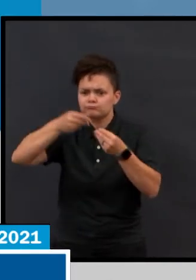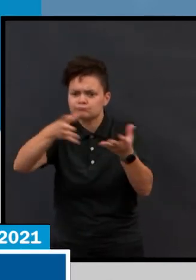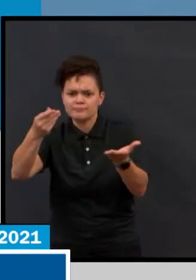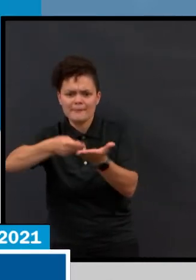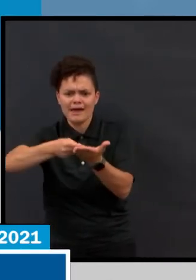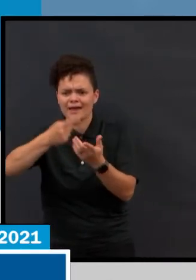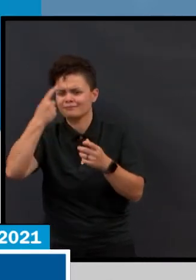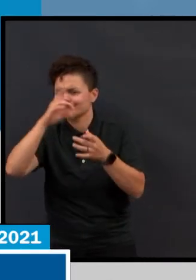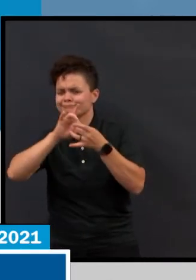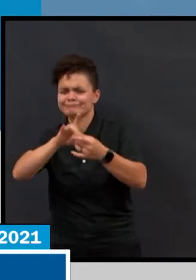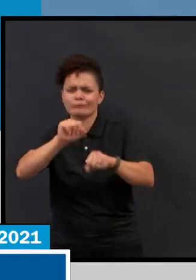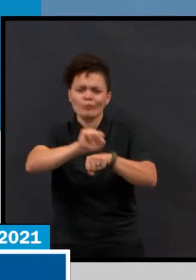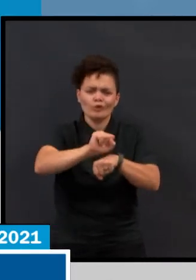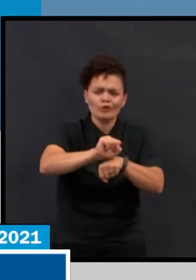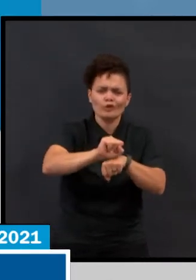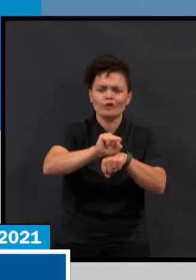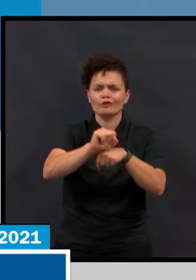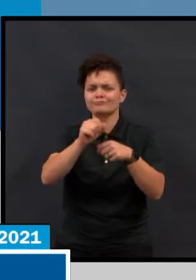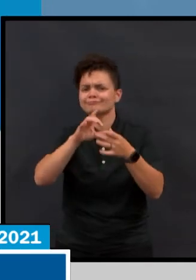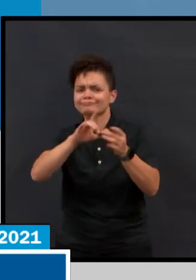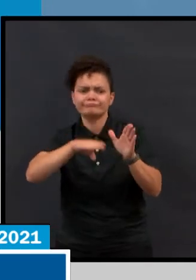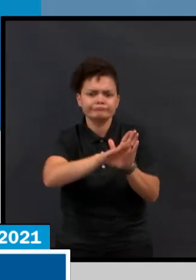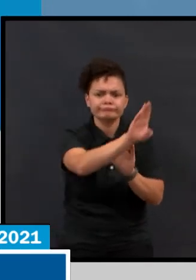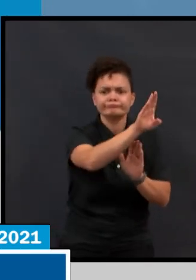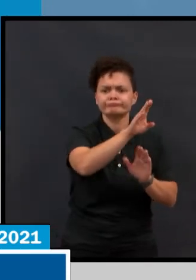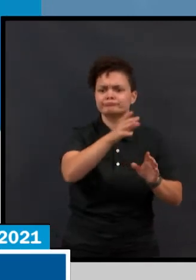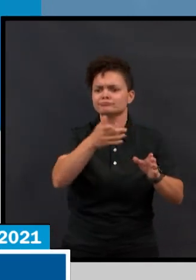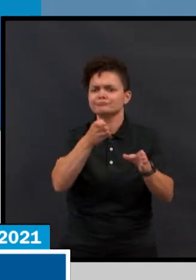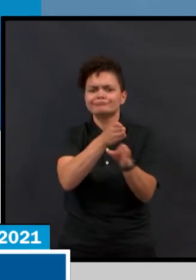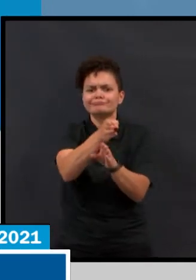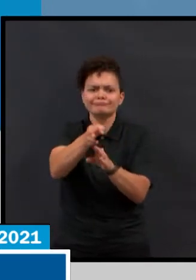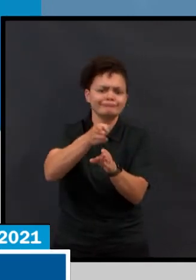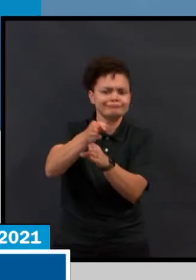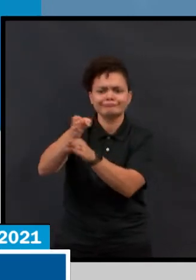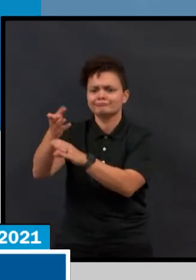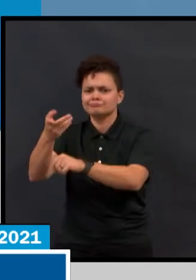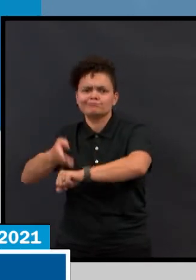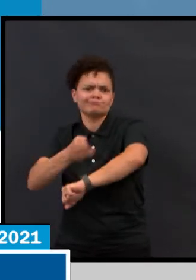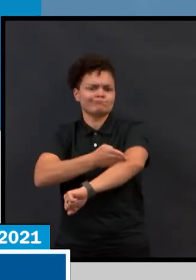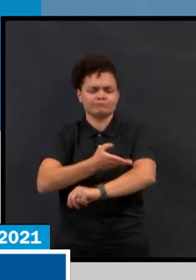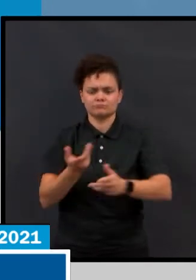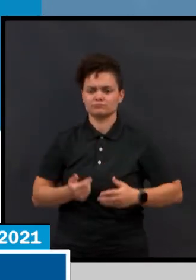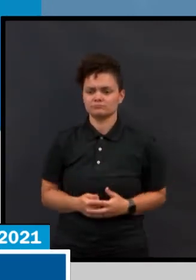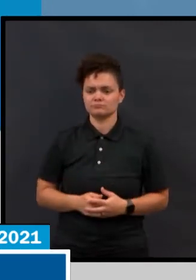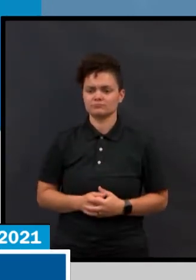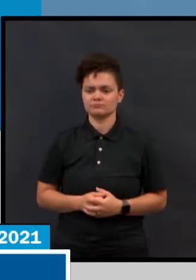want to share with you and as an example of that is our civilian conservation camp that we have